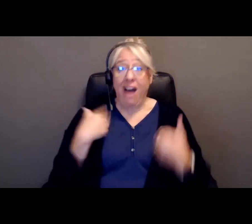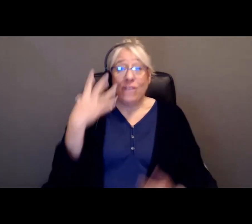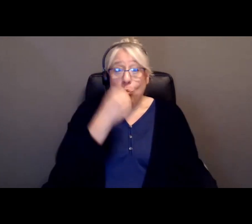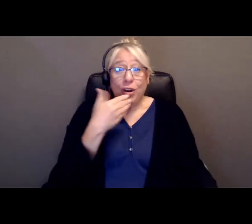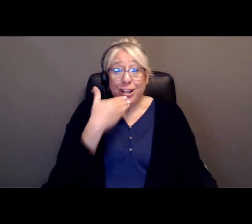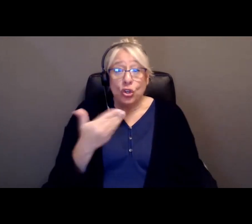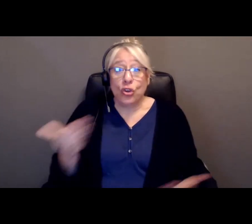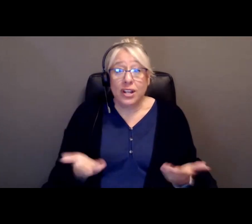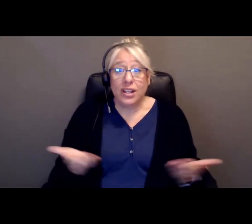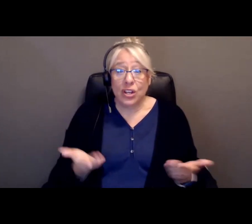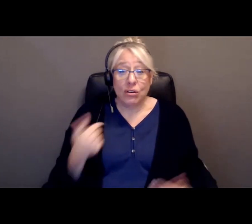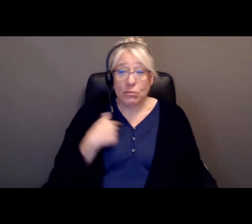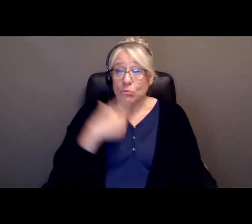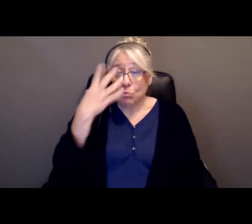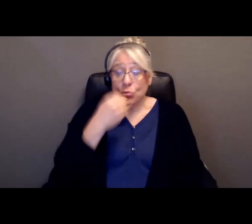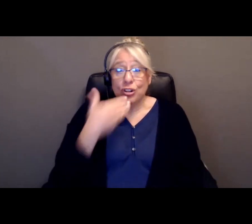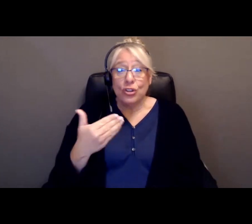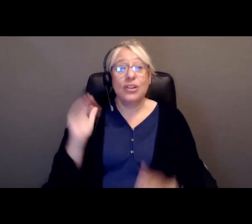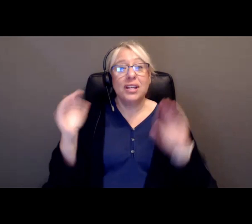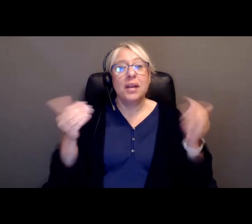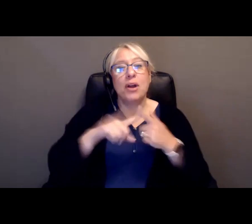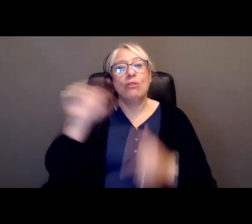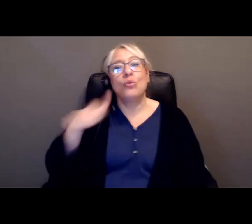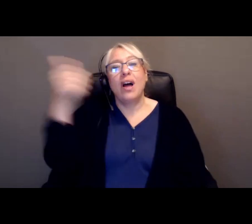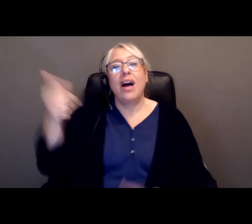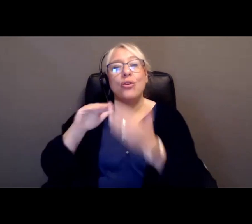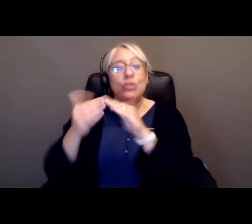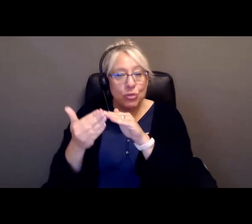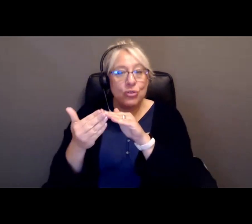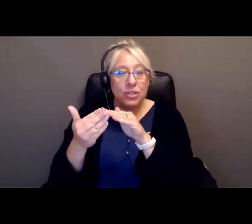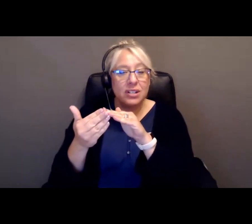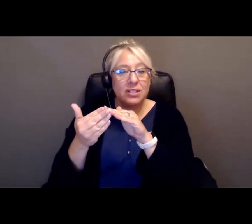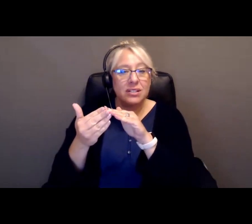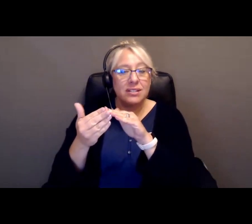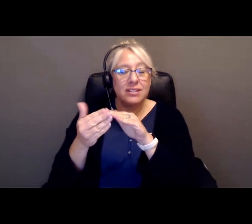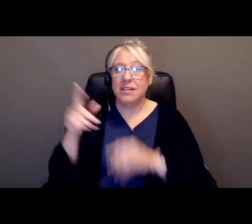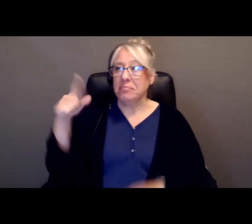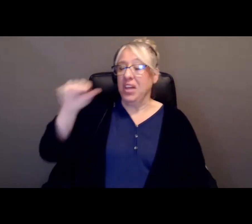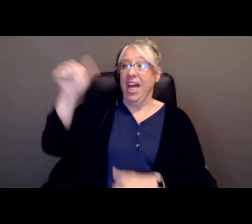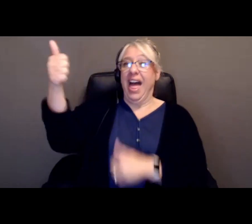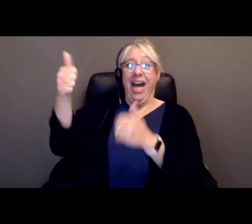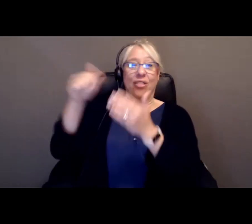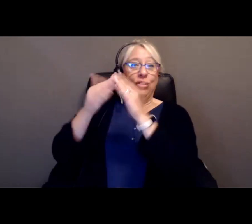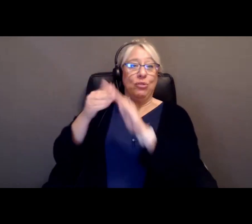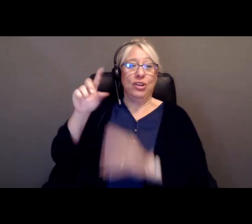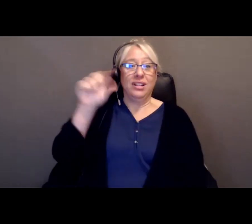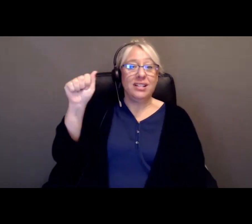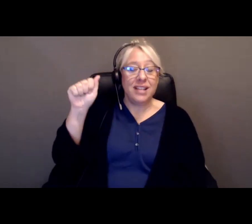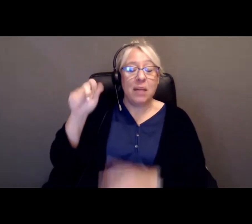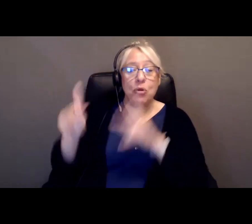compared to other communities where disabled people, deaf communities aren't even on the